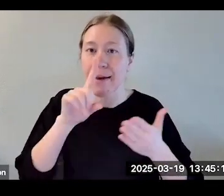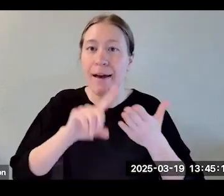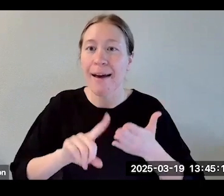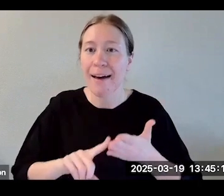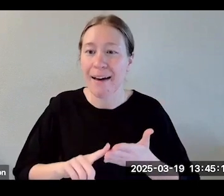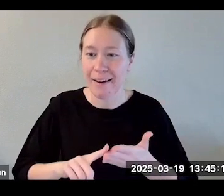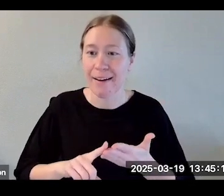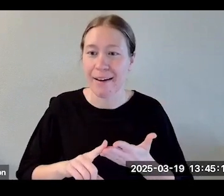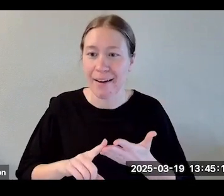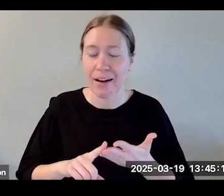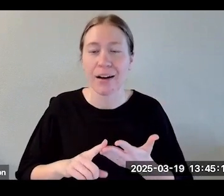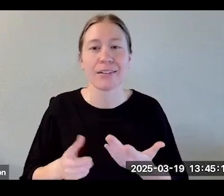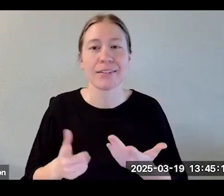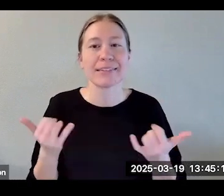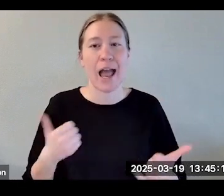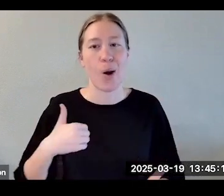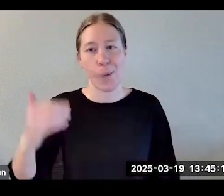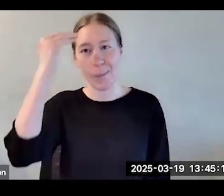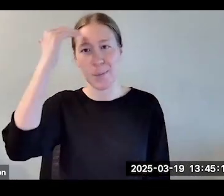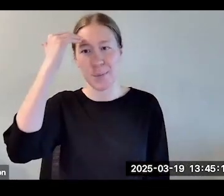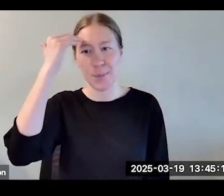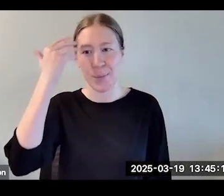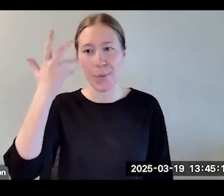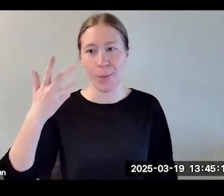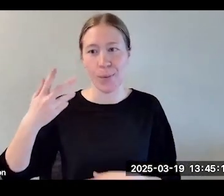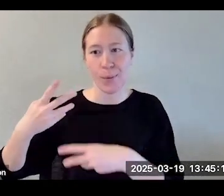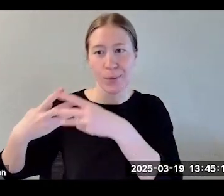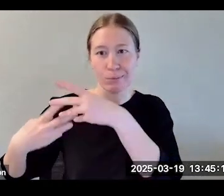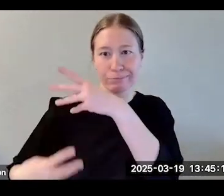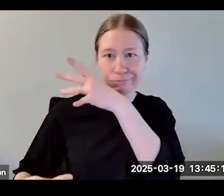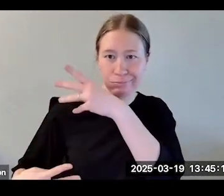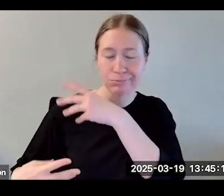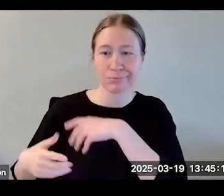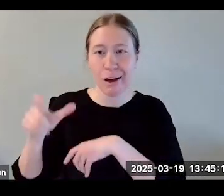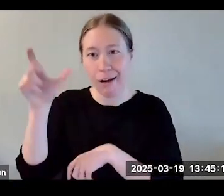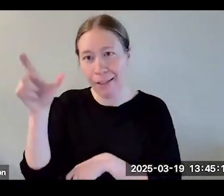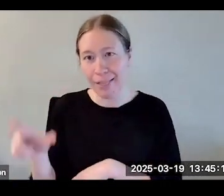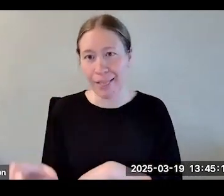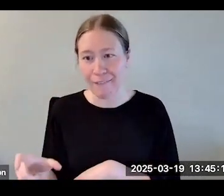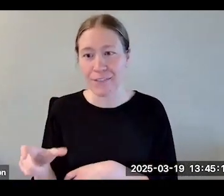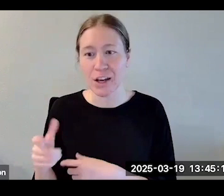This lets me know that there are at least a few accessibility issues Microsoft Word is detecting,